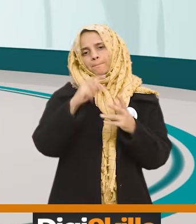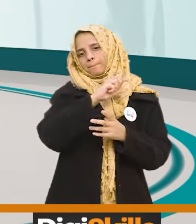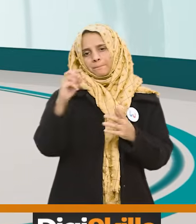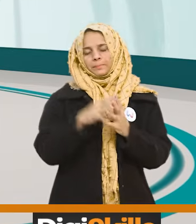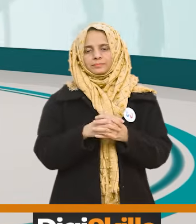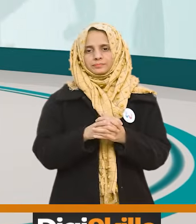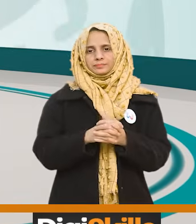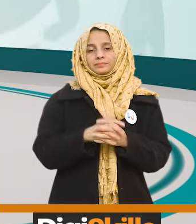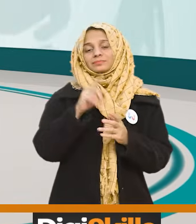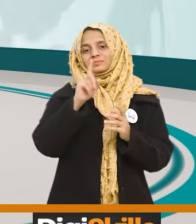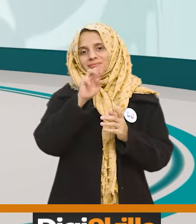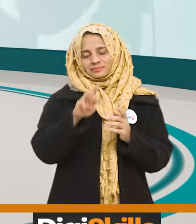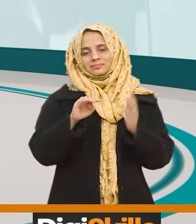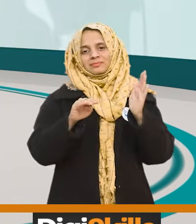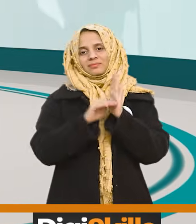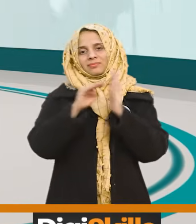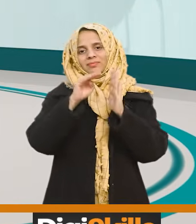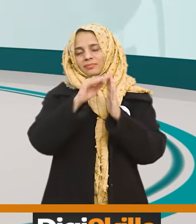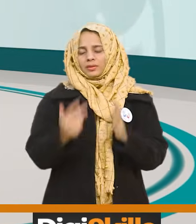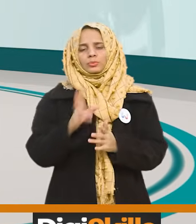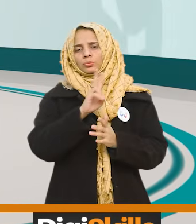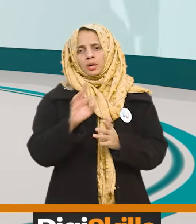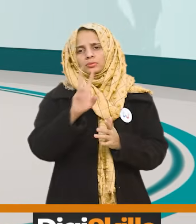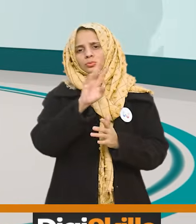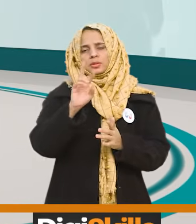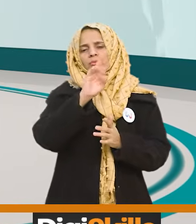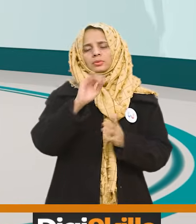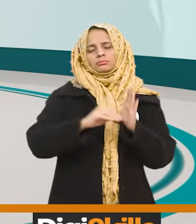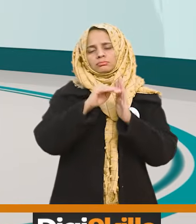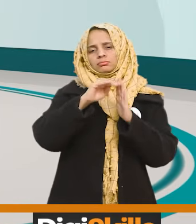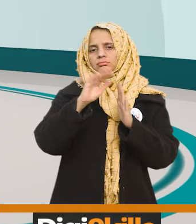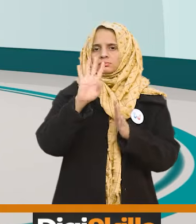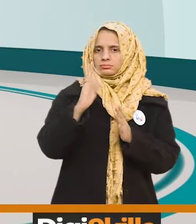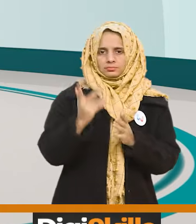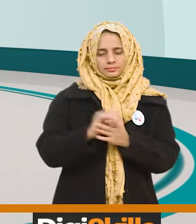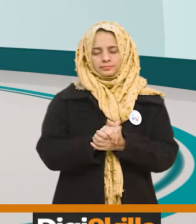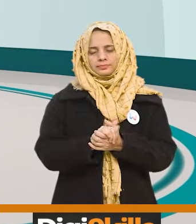There can be four milestones for ‘$1,000’, and ‘$250’ each for four milestones.